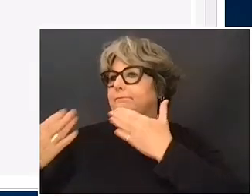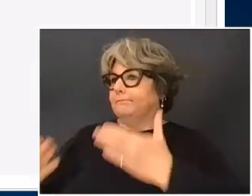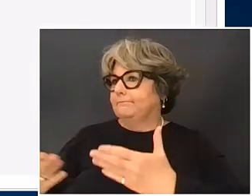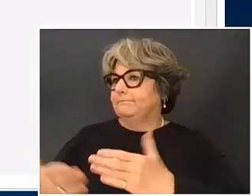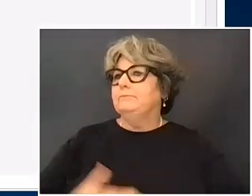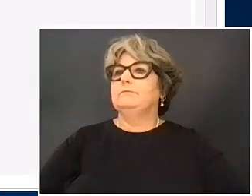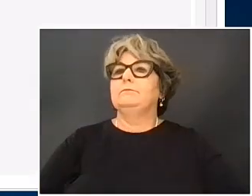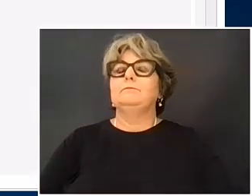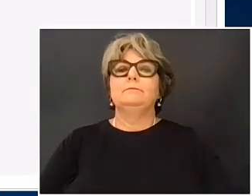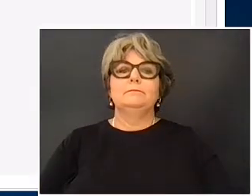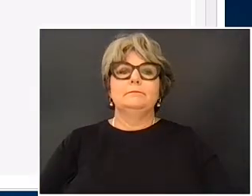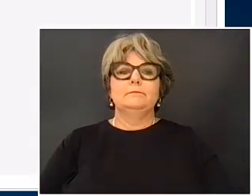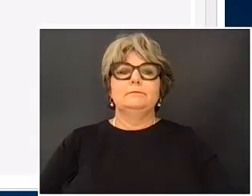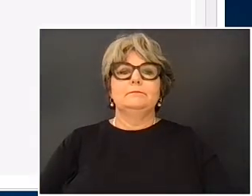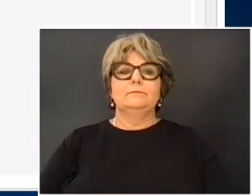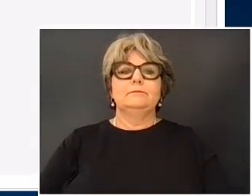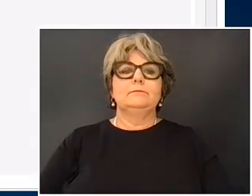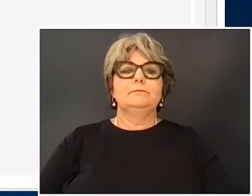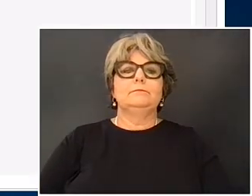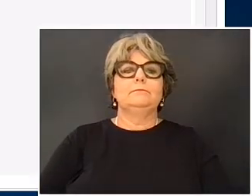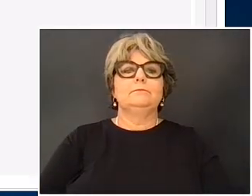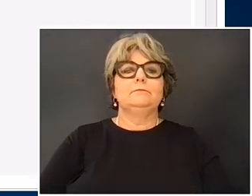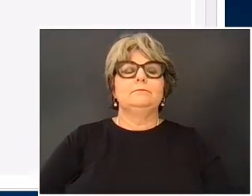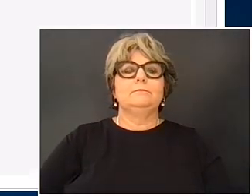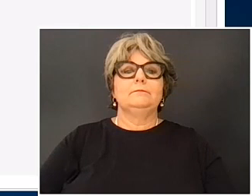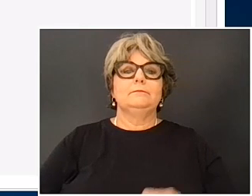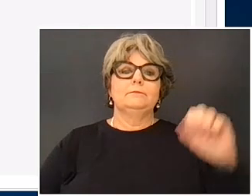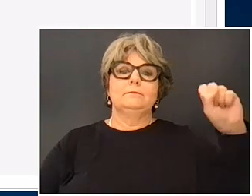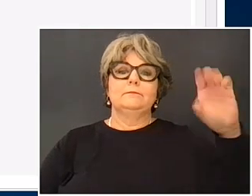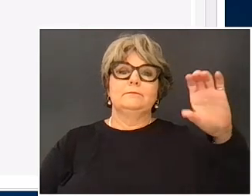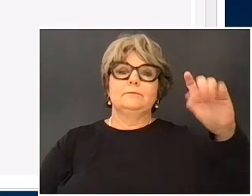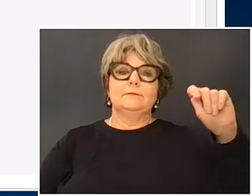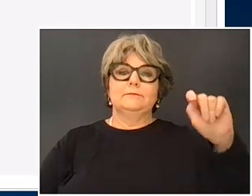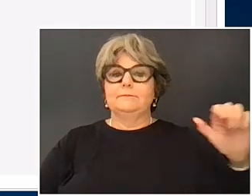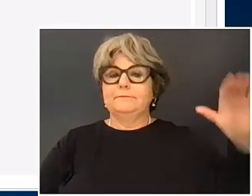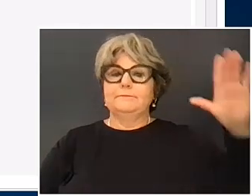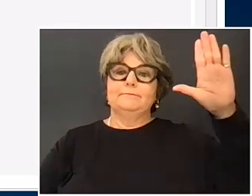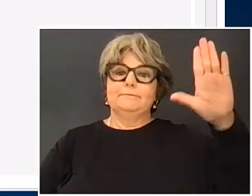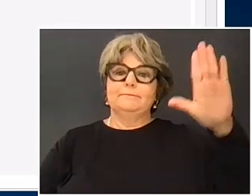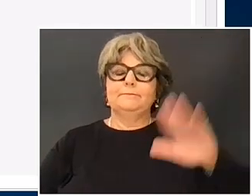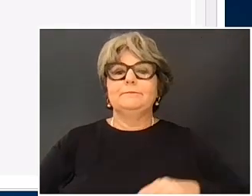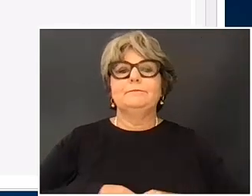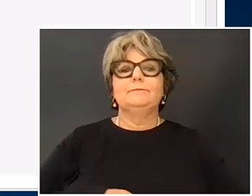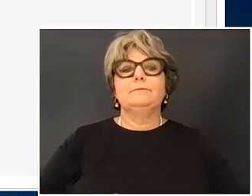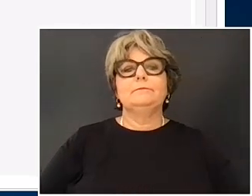Scott, I saw you went down and then you popped back up. Go ahead. Yeah. I mean, and some of the pieces